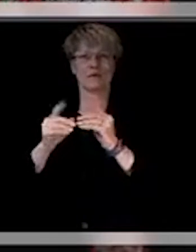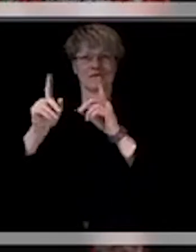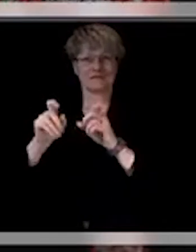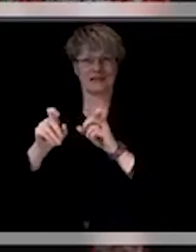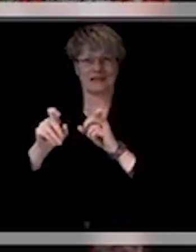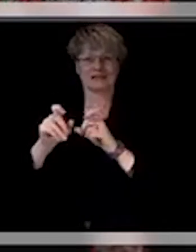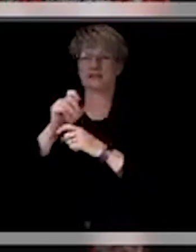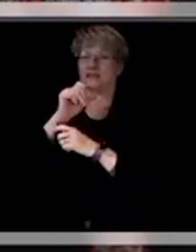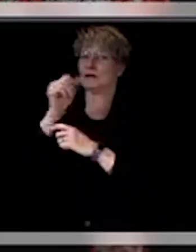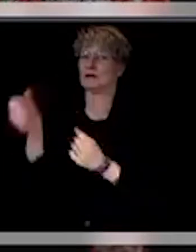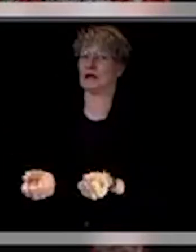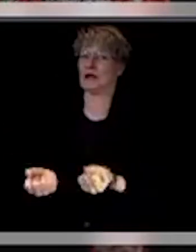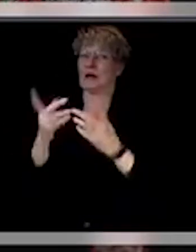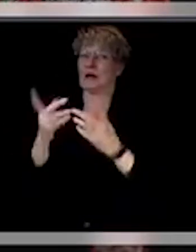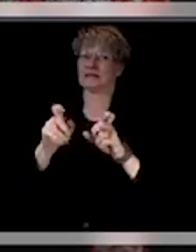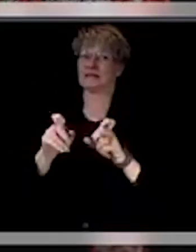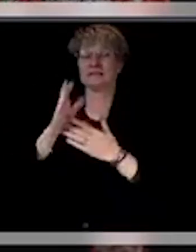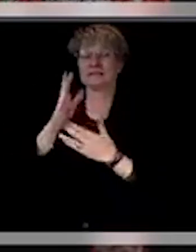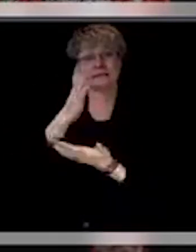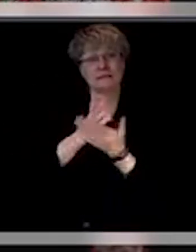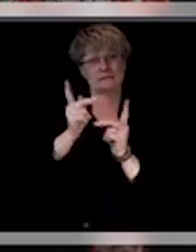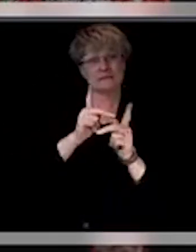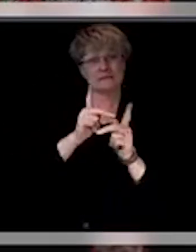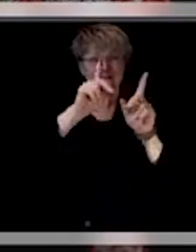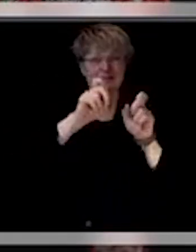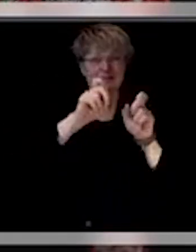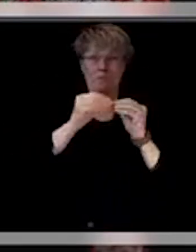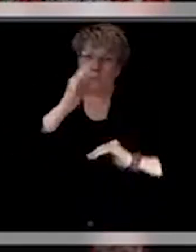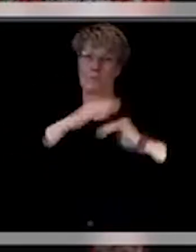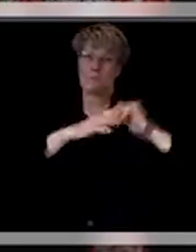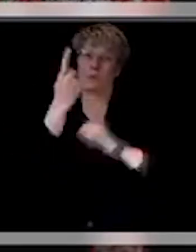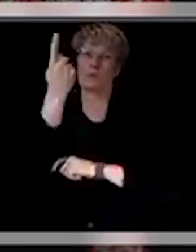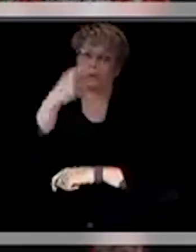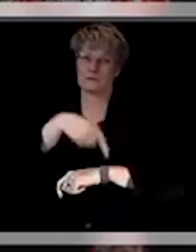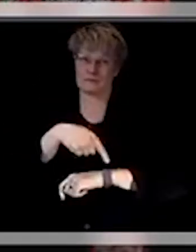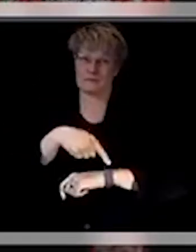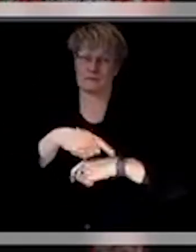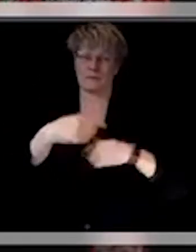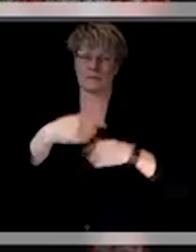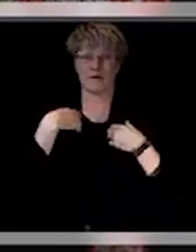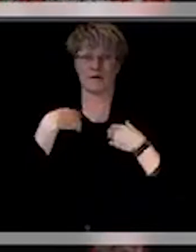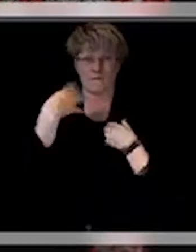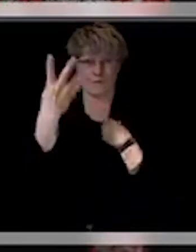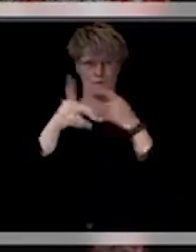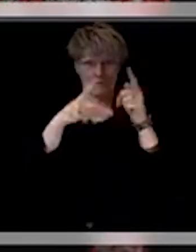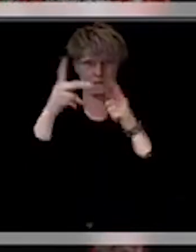have been tested more than once. We have four people in the hospital, as of our last count.